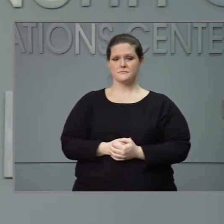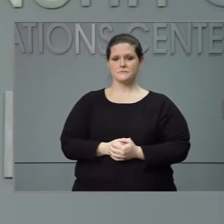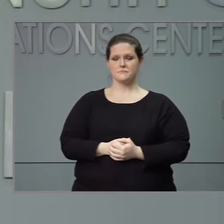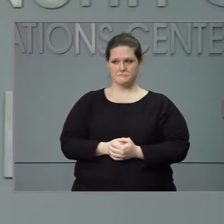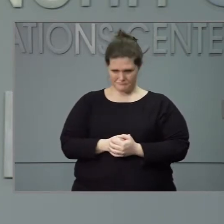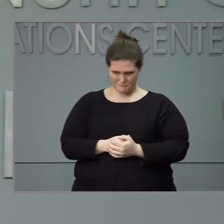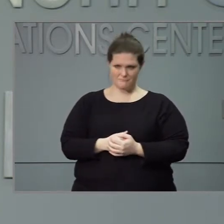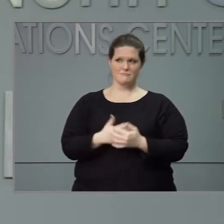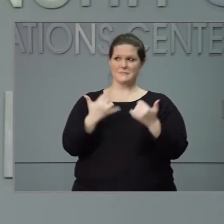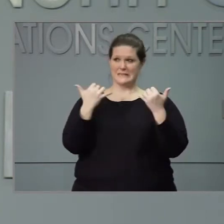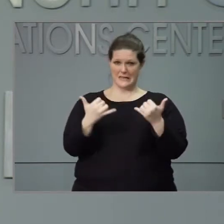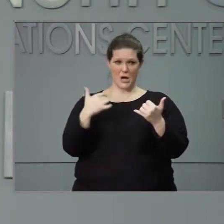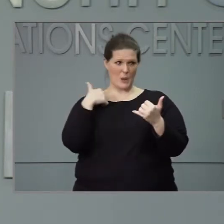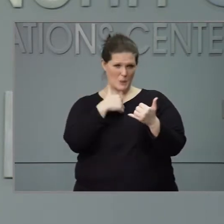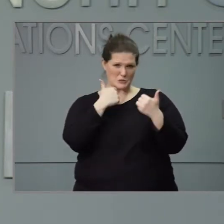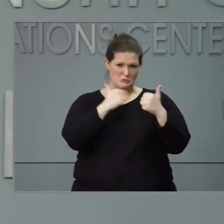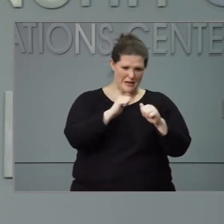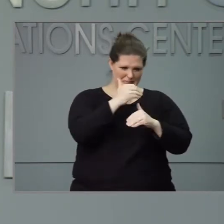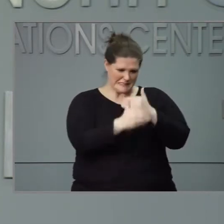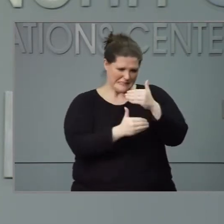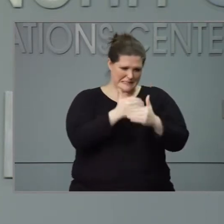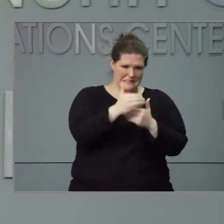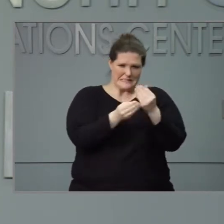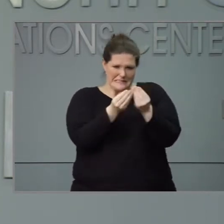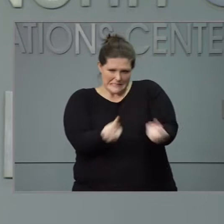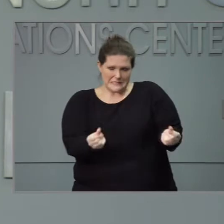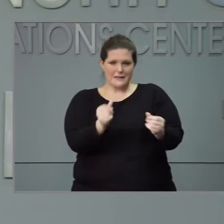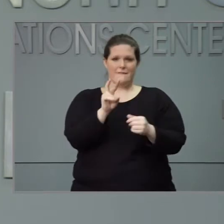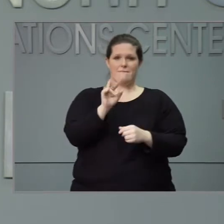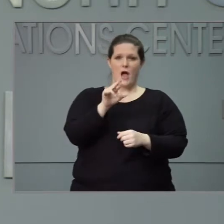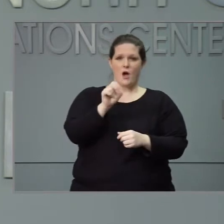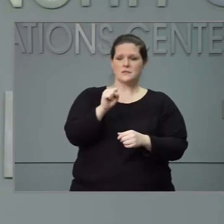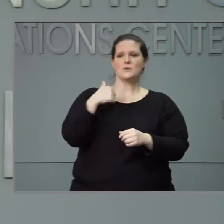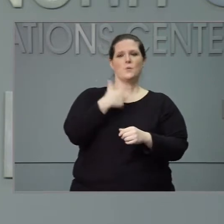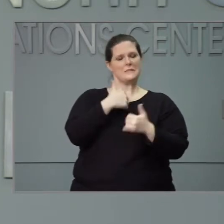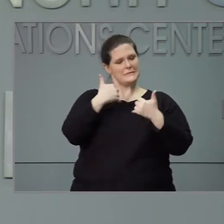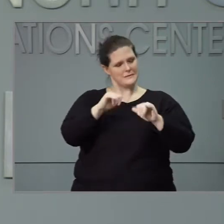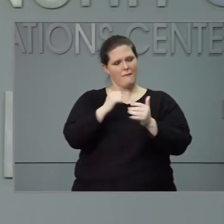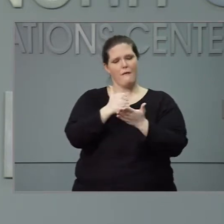COOPER POR TENER ESTE DEBATE.